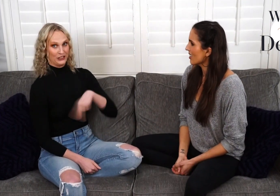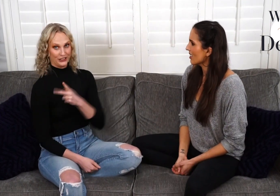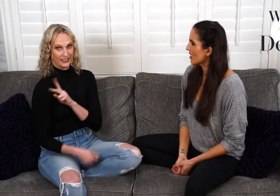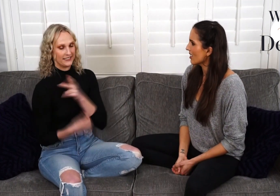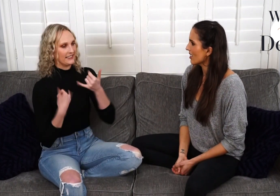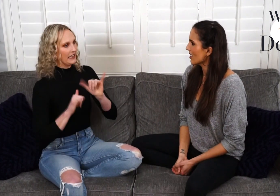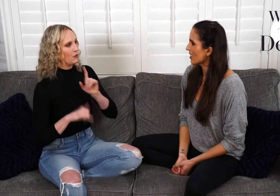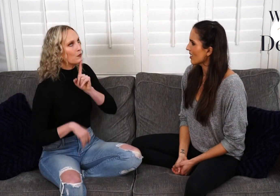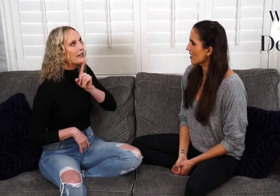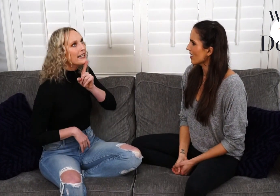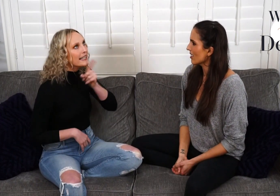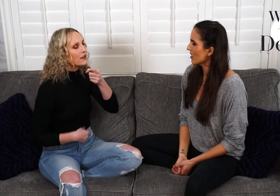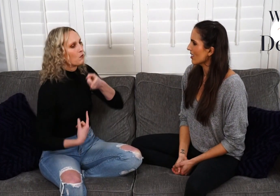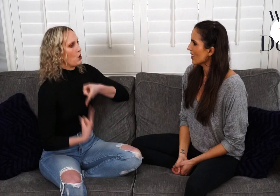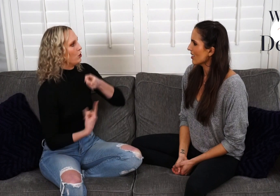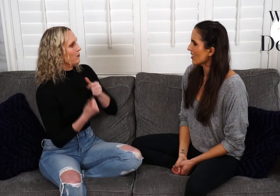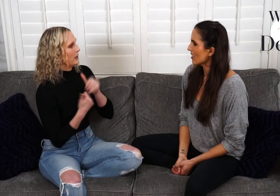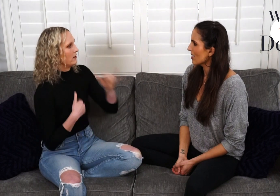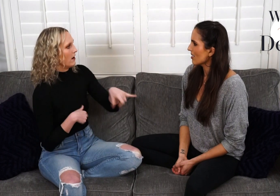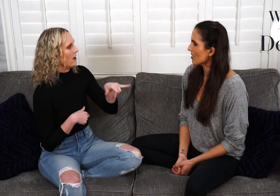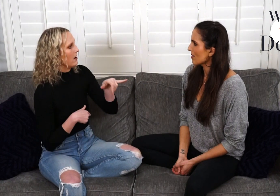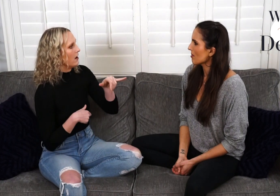I personally still really struggle with that